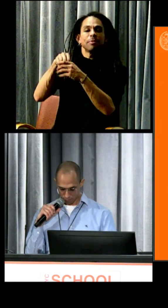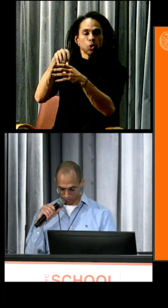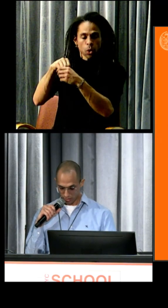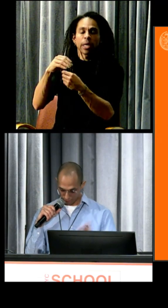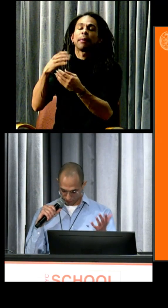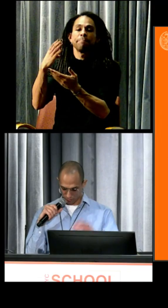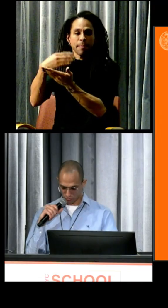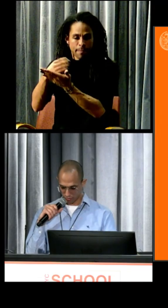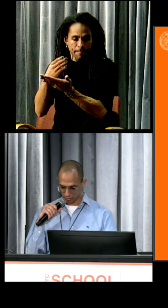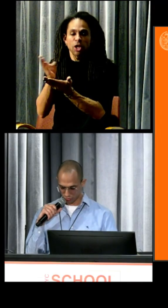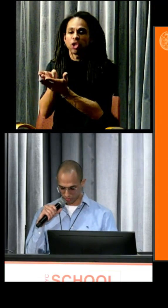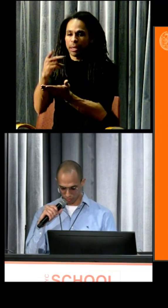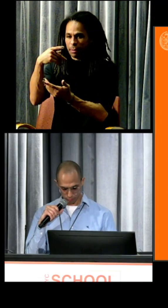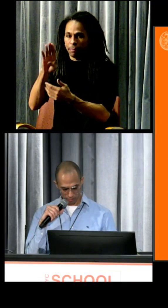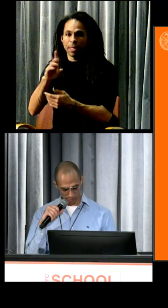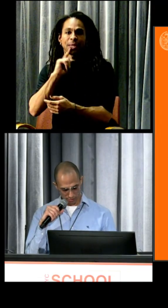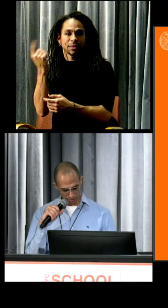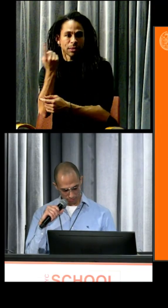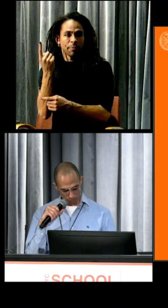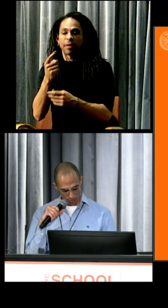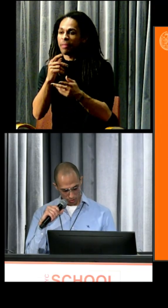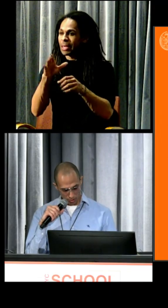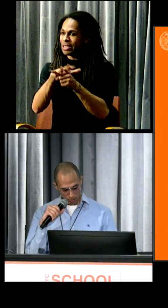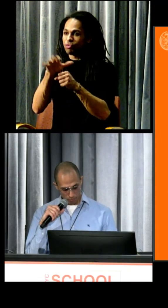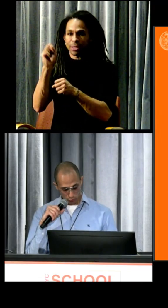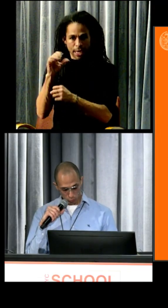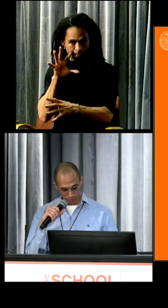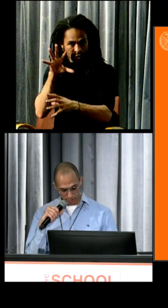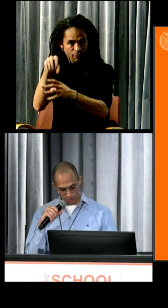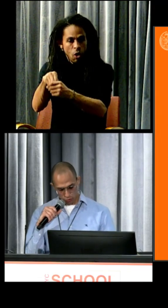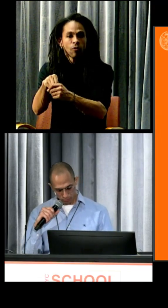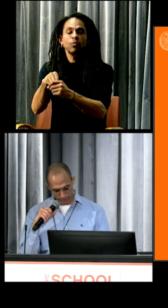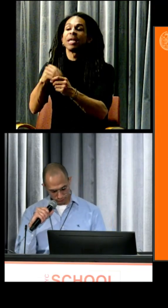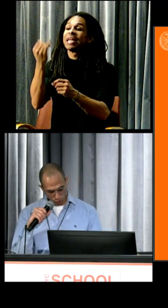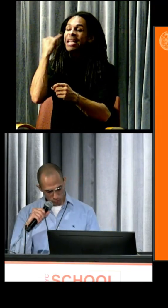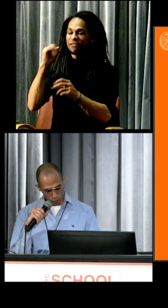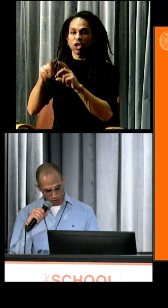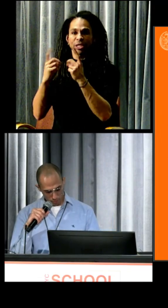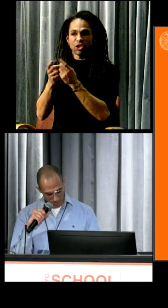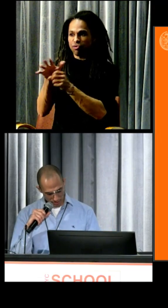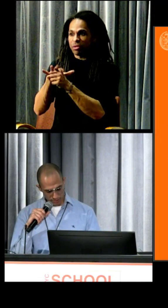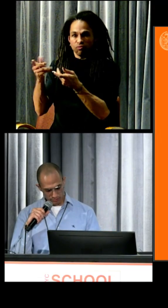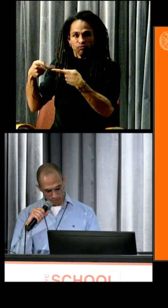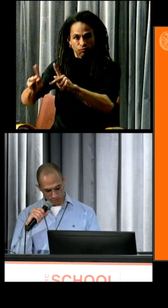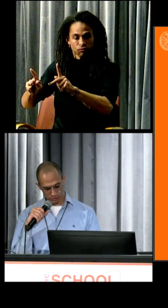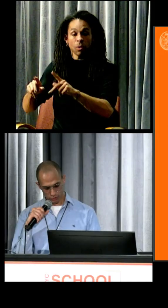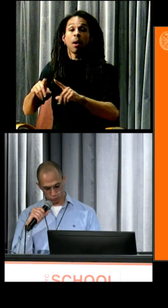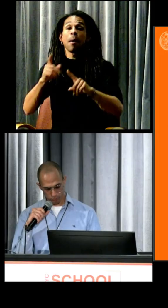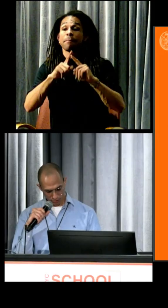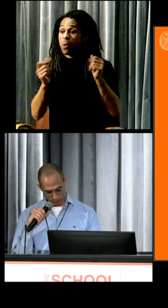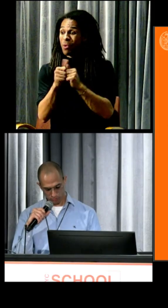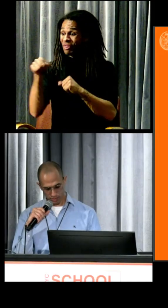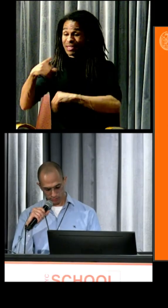as well with projection mapping and stuff like that. And people just wanted to stack the blocks. And so it just wasn't working.